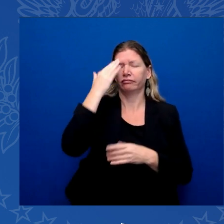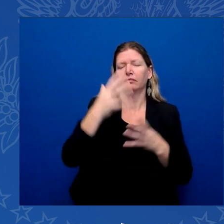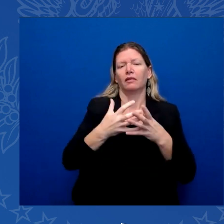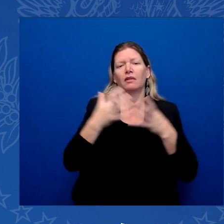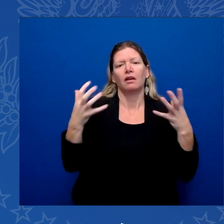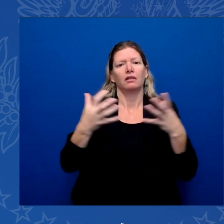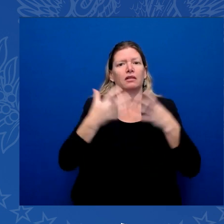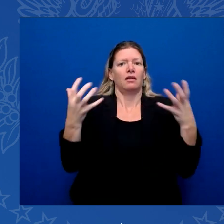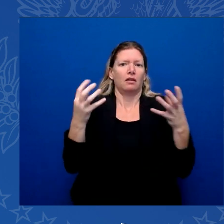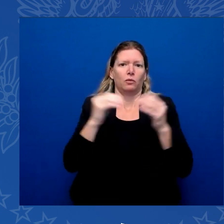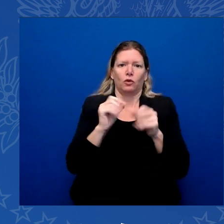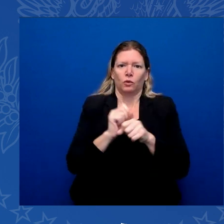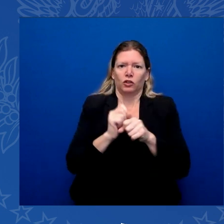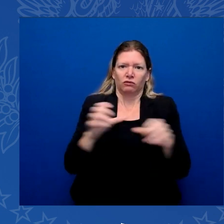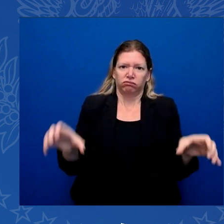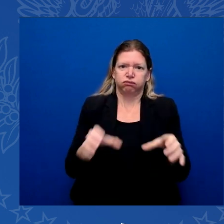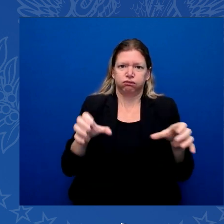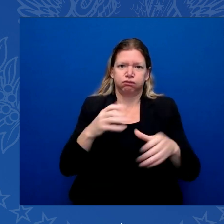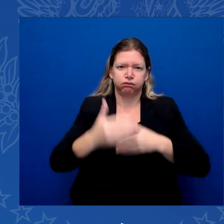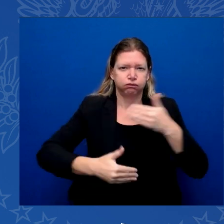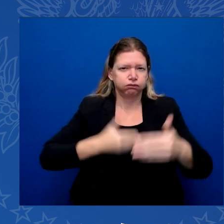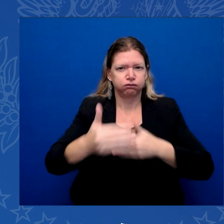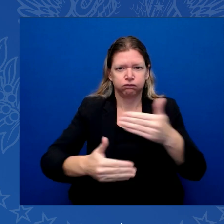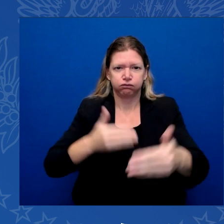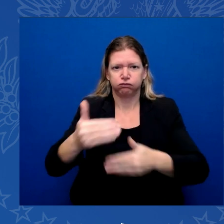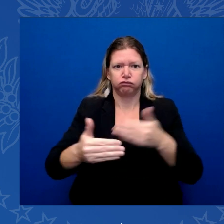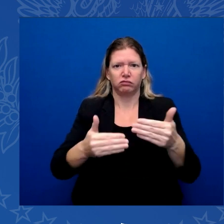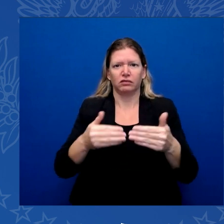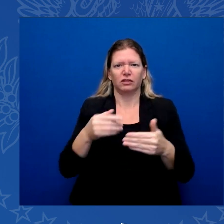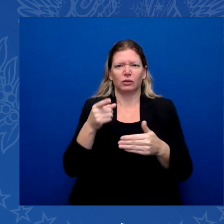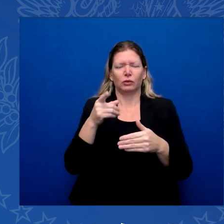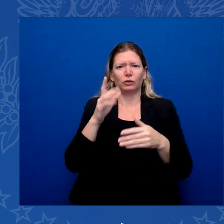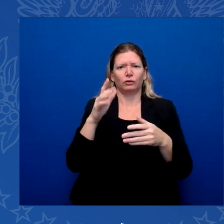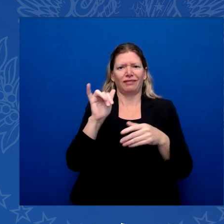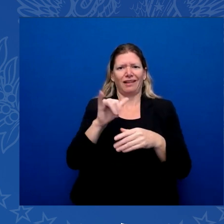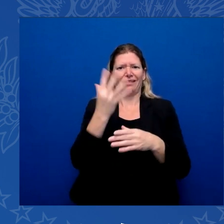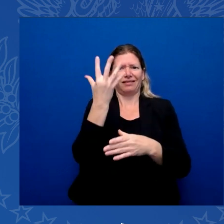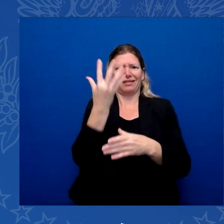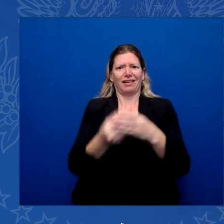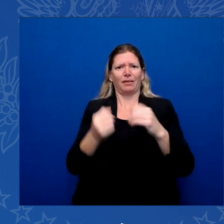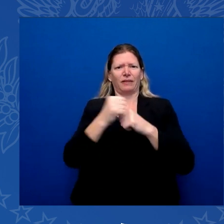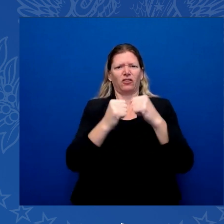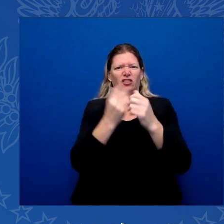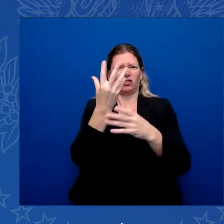with low- and middle-income nations. And this is why we will continue work on the Partnership